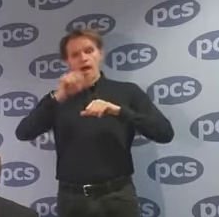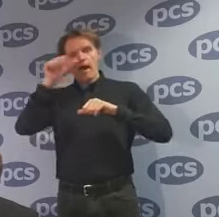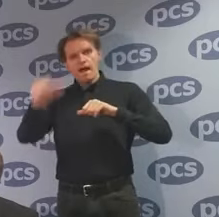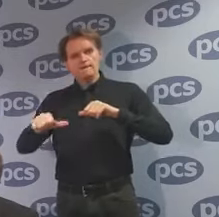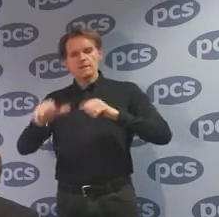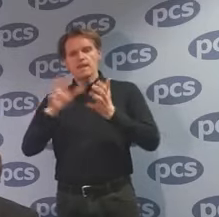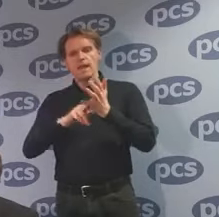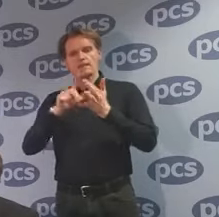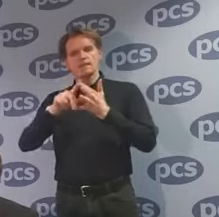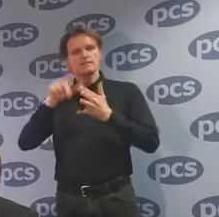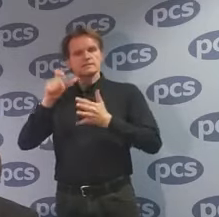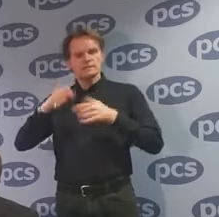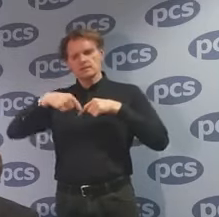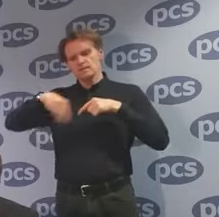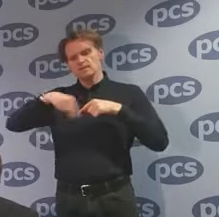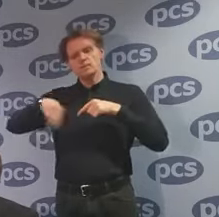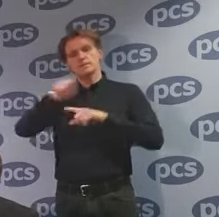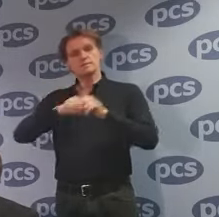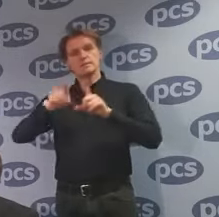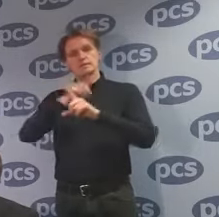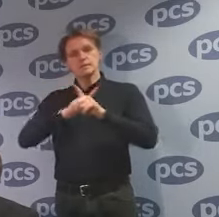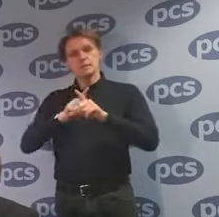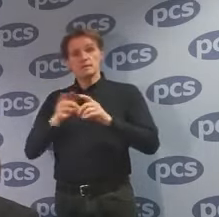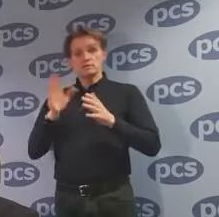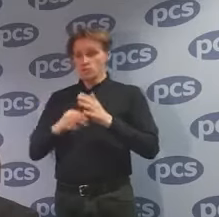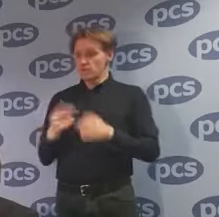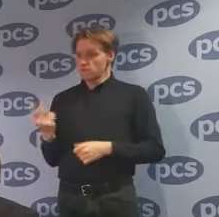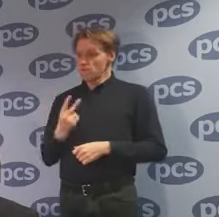Committee this week and on behalf of Mark and myself and the NEC